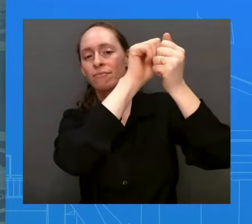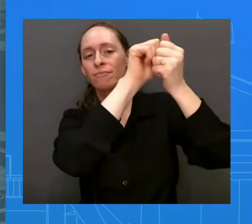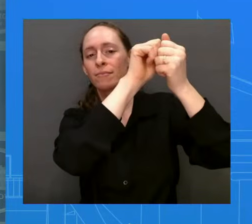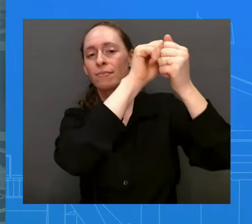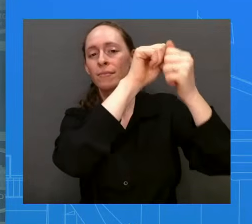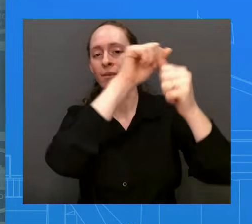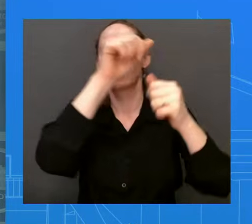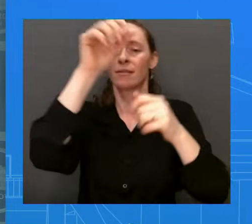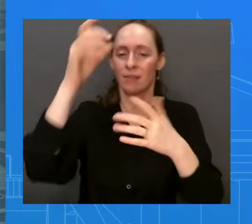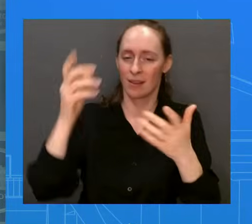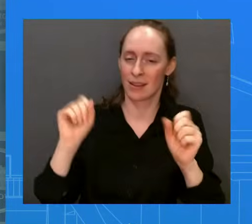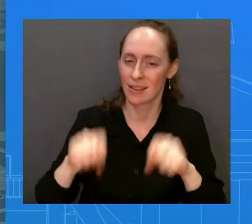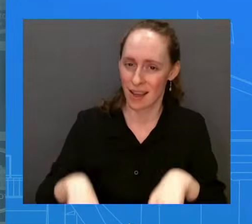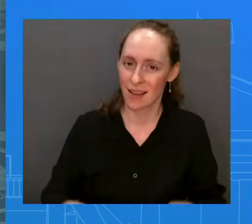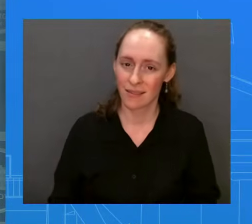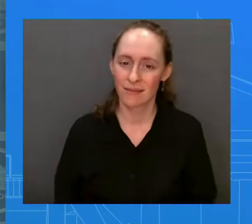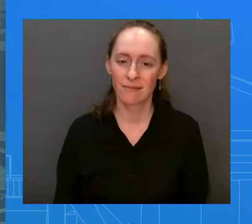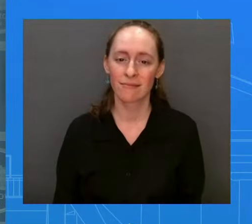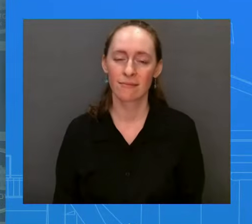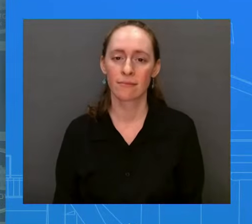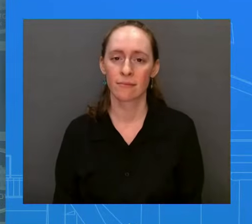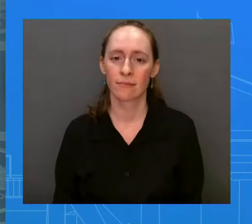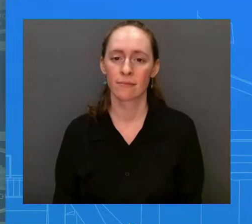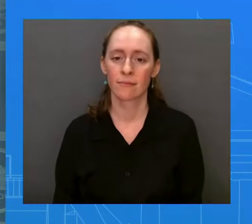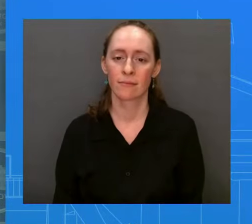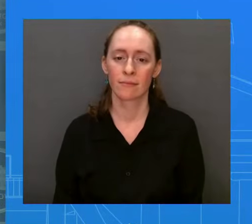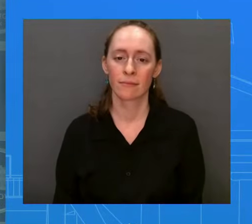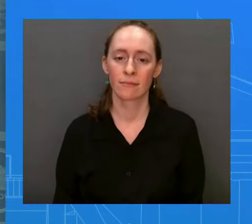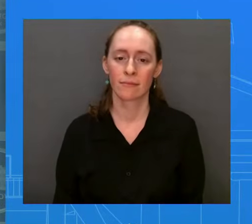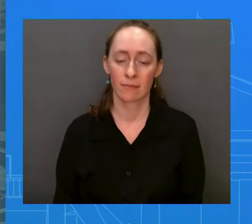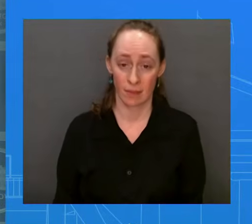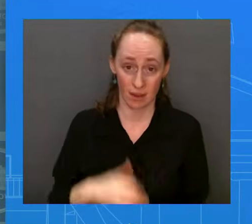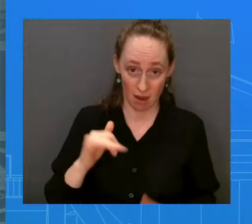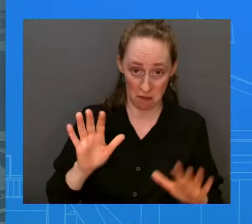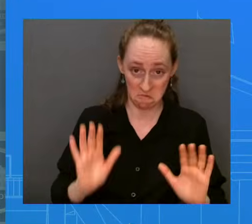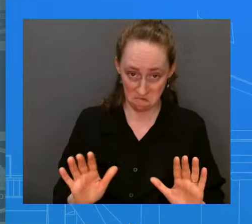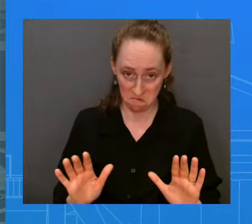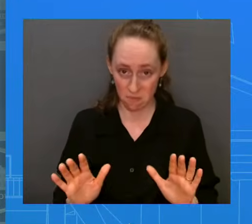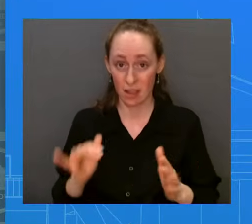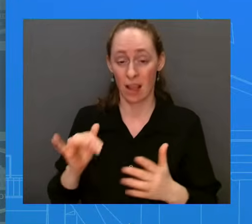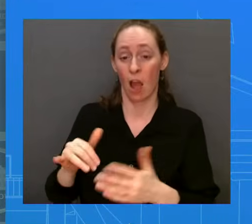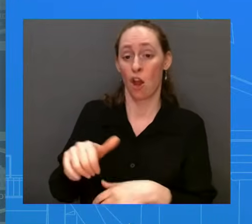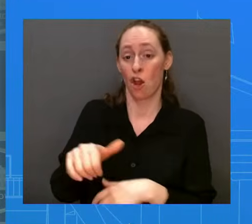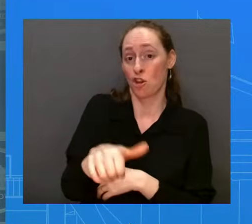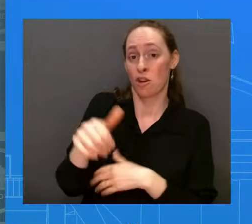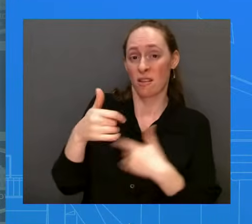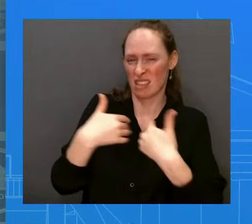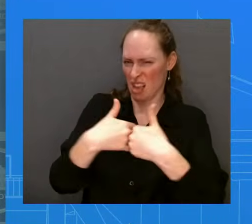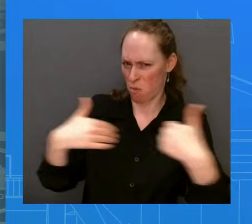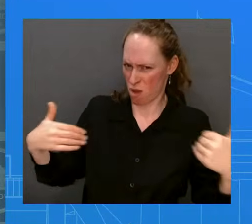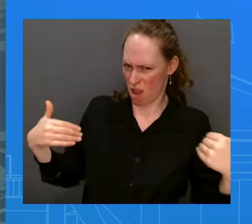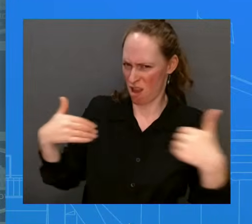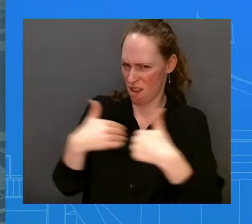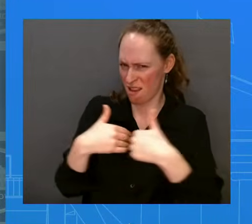But -- so let's separate that from these other three. These other three, what are some of the differences? Altitude is a big difference.